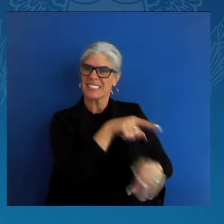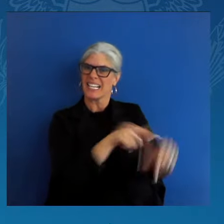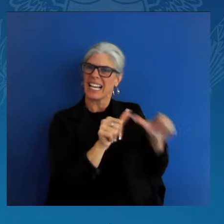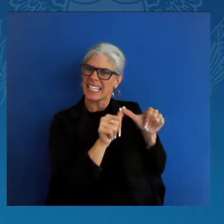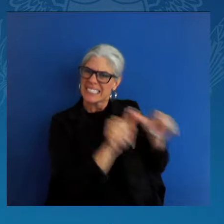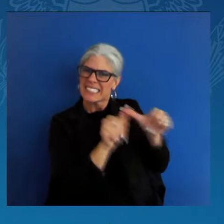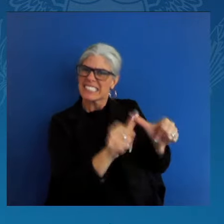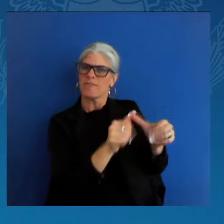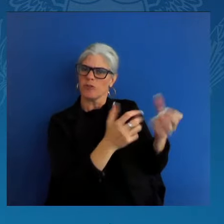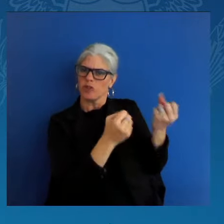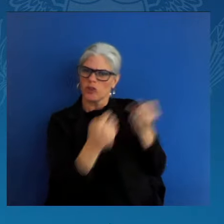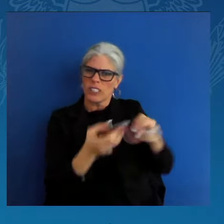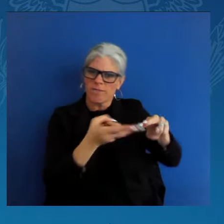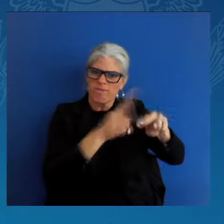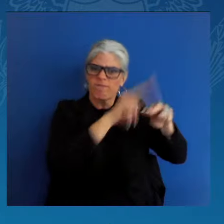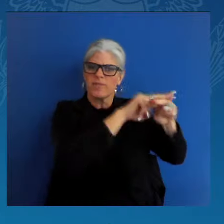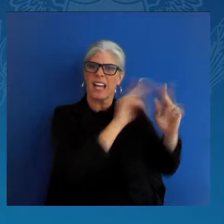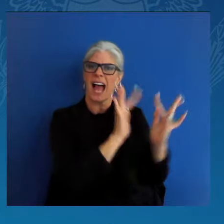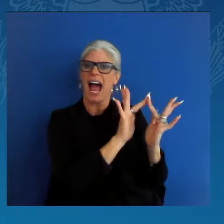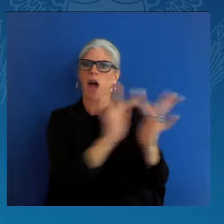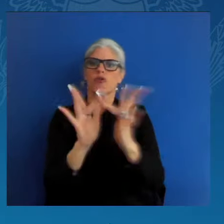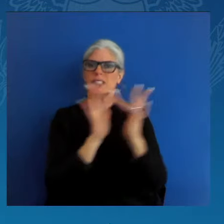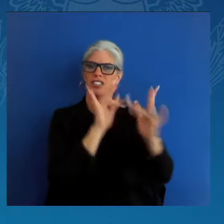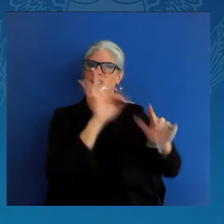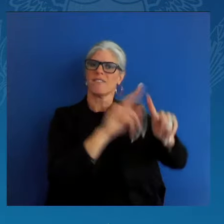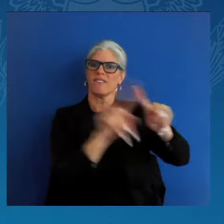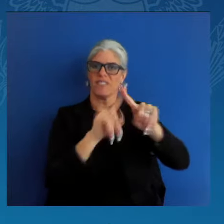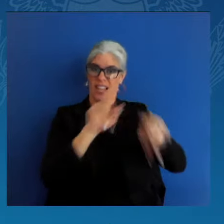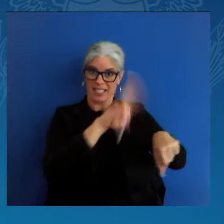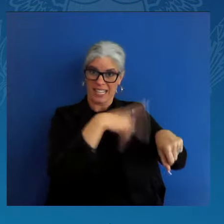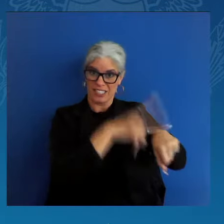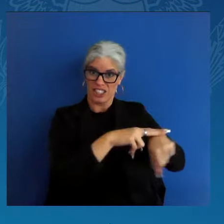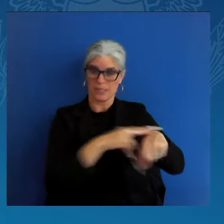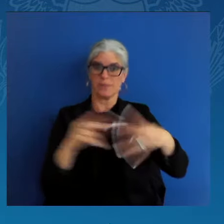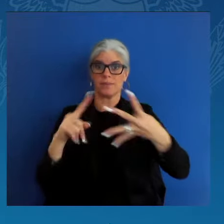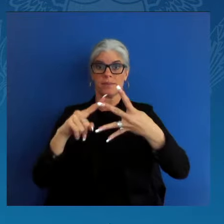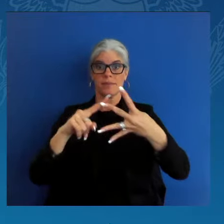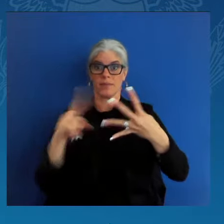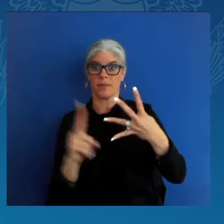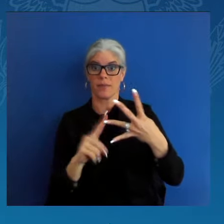Third, we'll ask this group to develop a plan to better synchronize our nation's ability